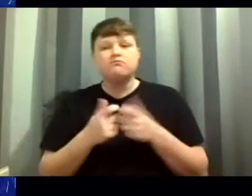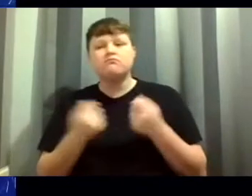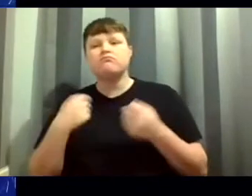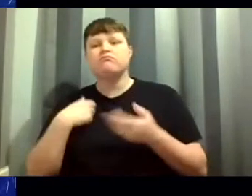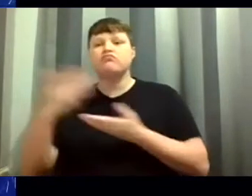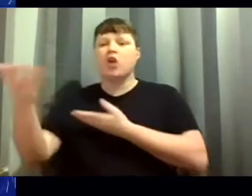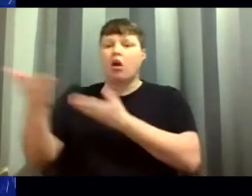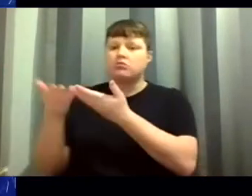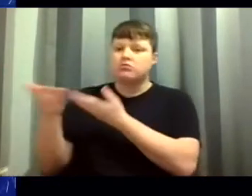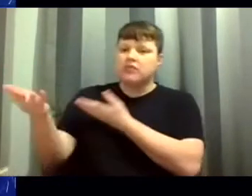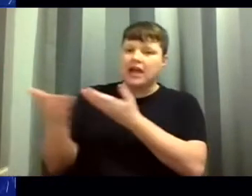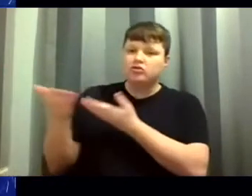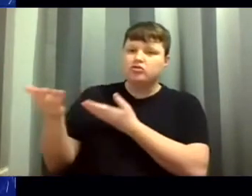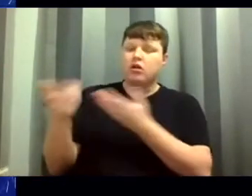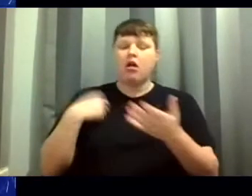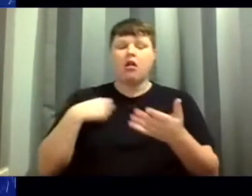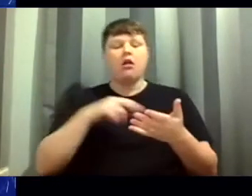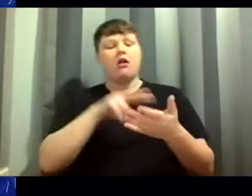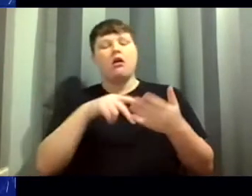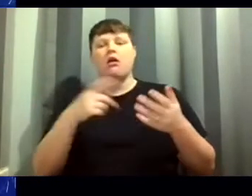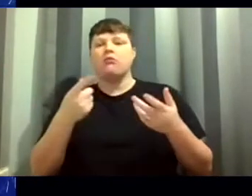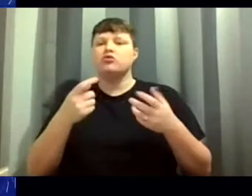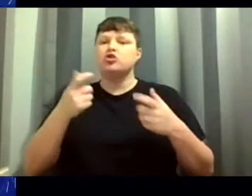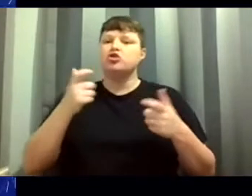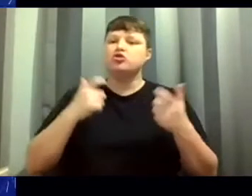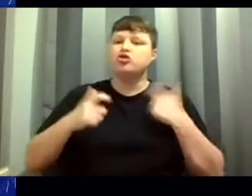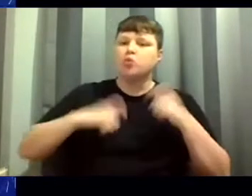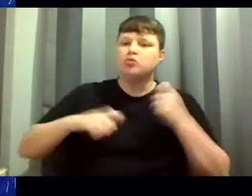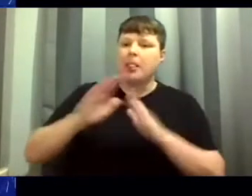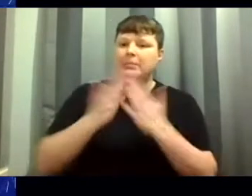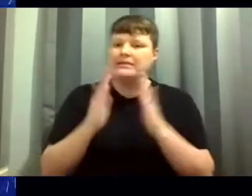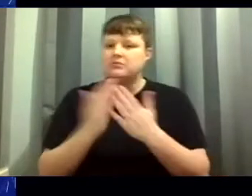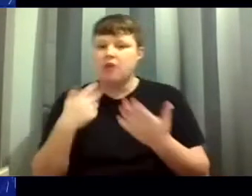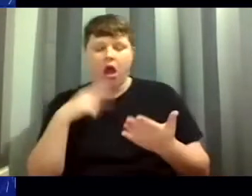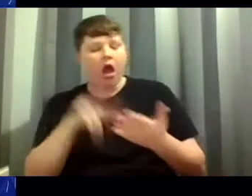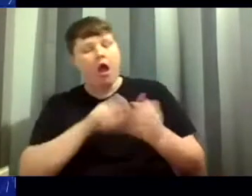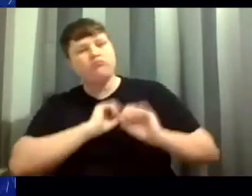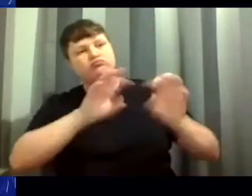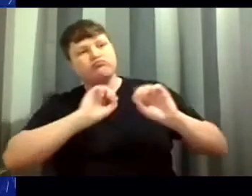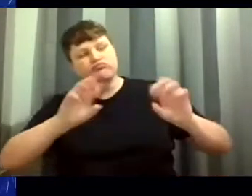of social media outreach, and now it's at a stage where i'm going to be bringing what I've learned